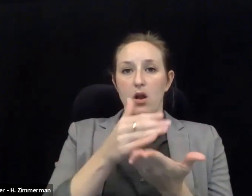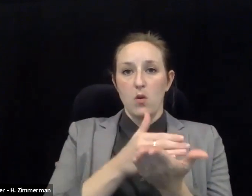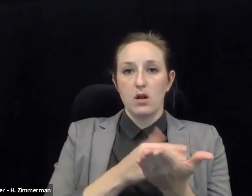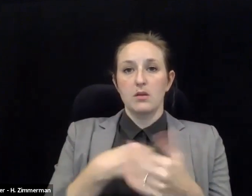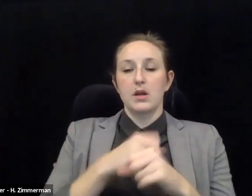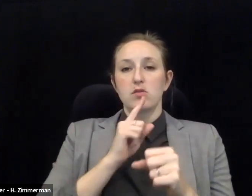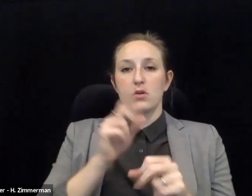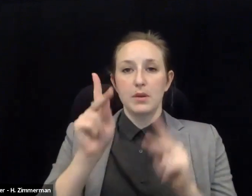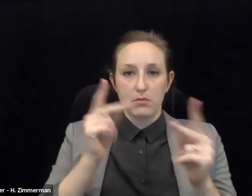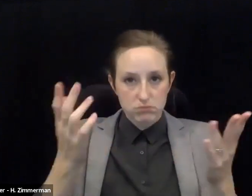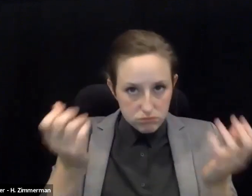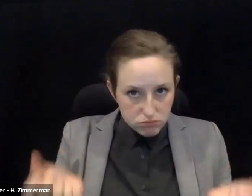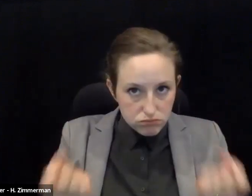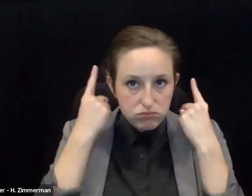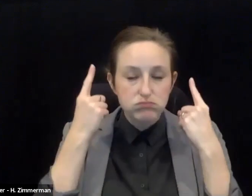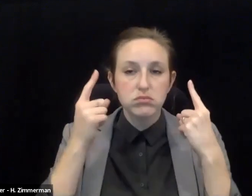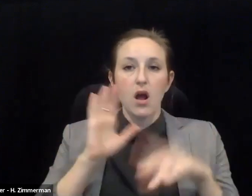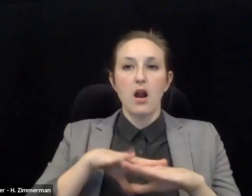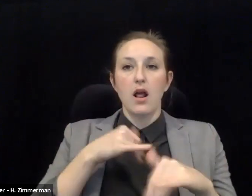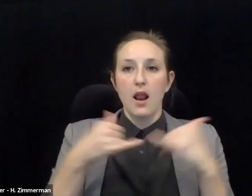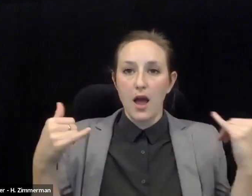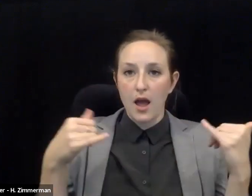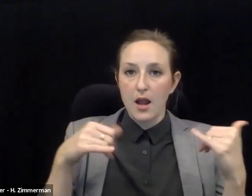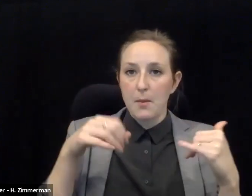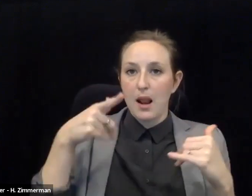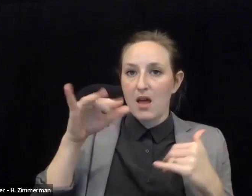To enhance online mediation facilitation skills and build